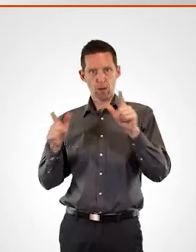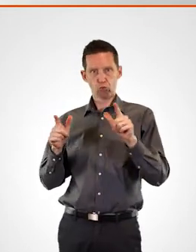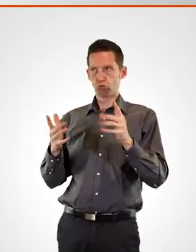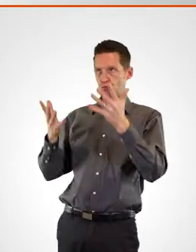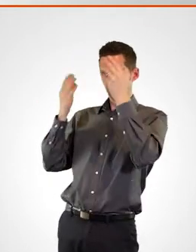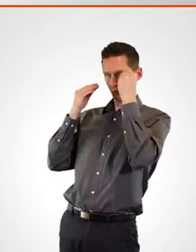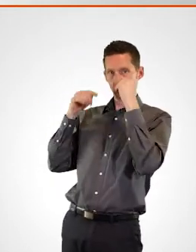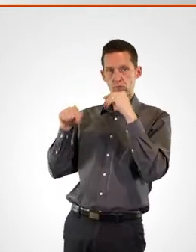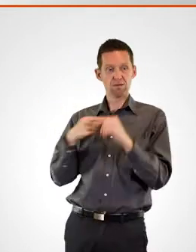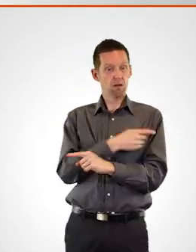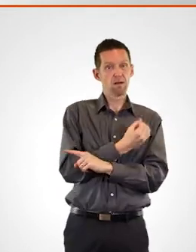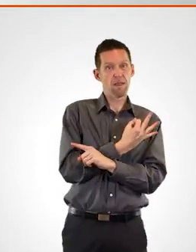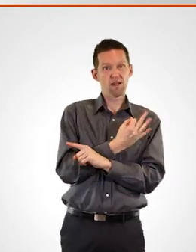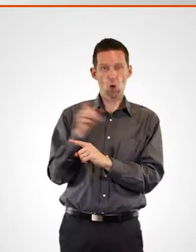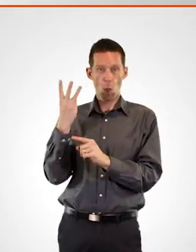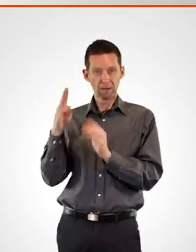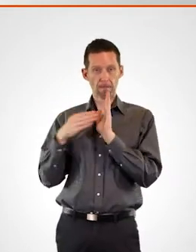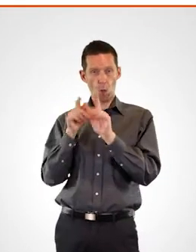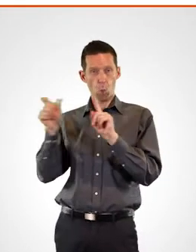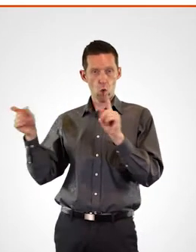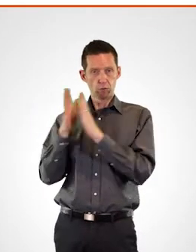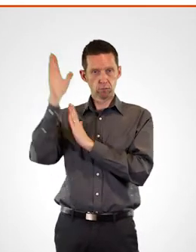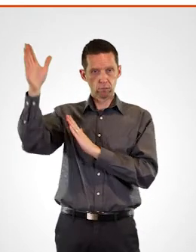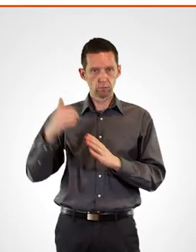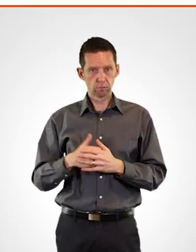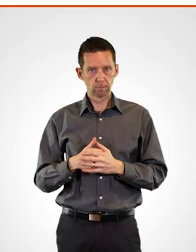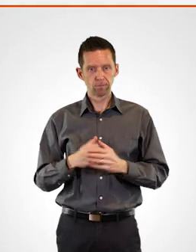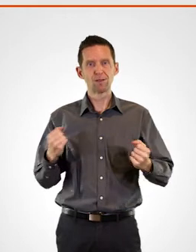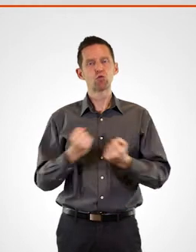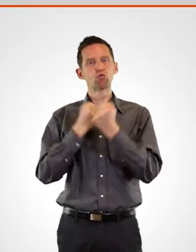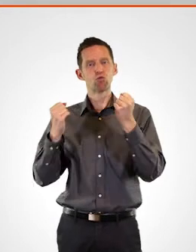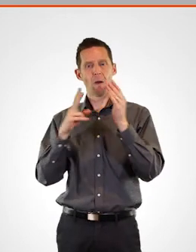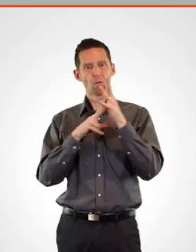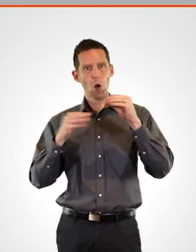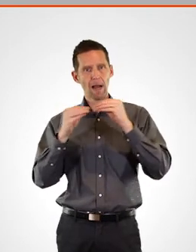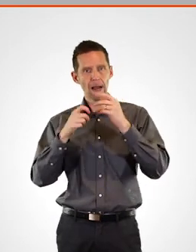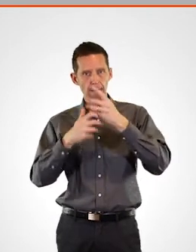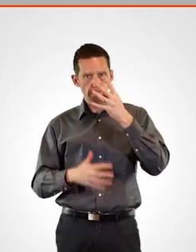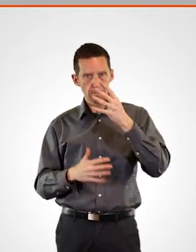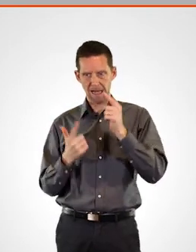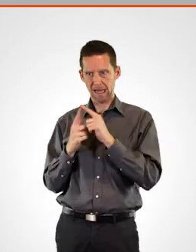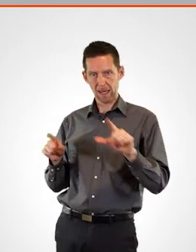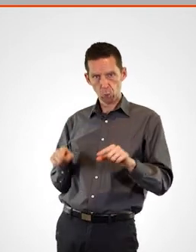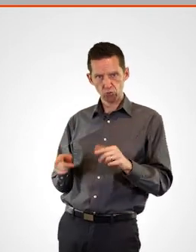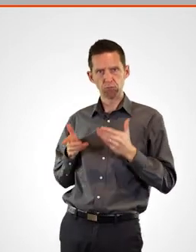and those who do not have adequate language exposure. A strong vocabulary and language base really allows children